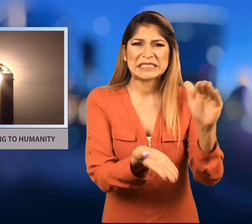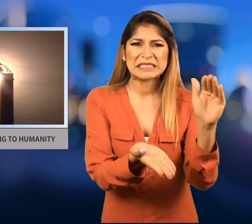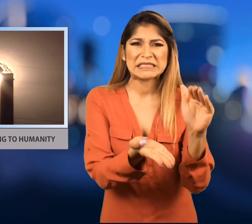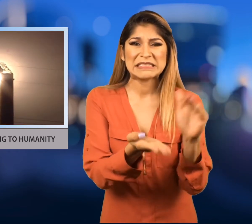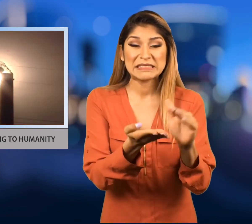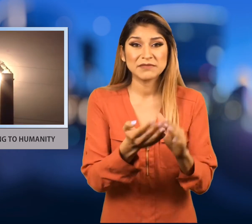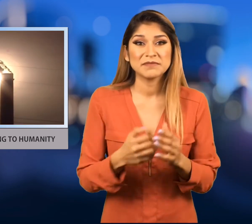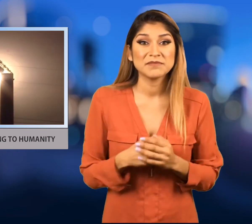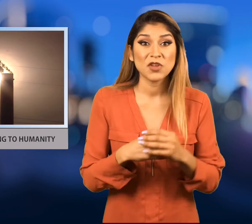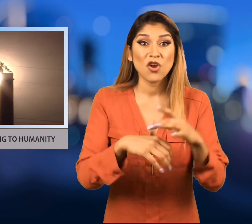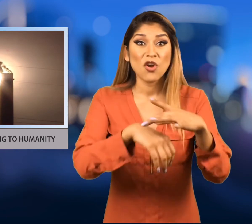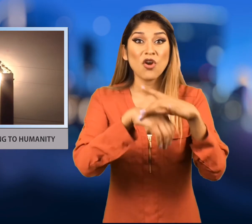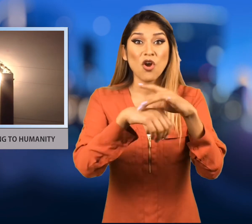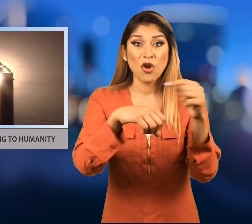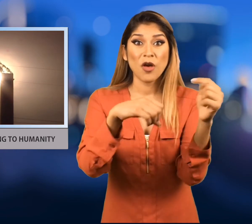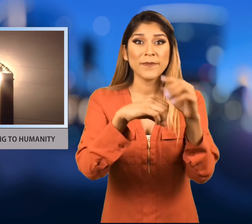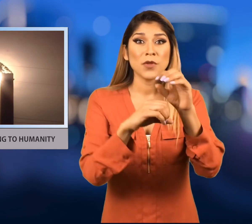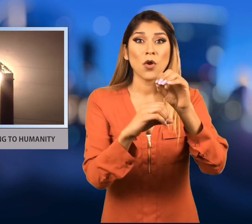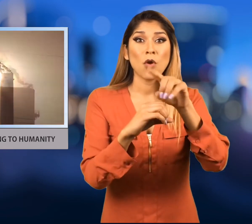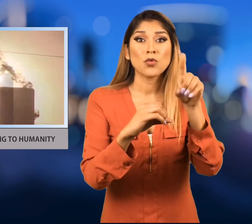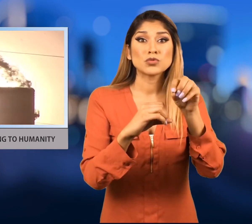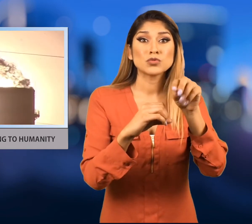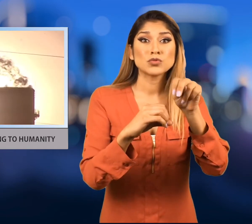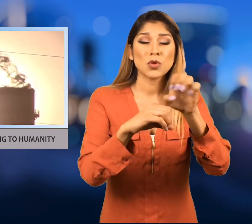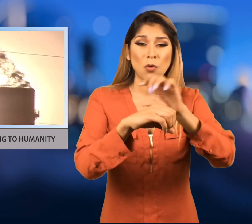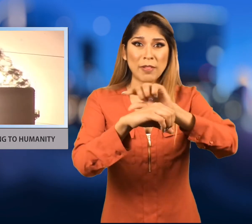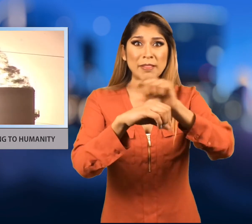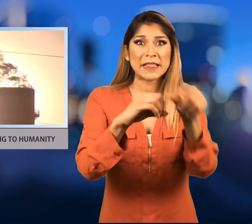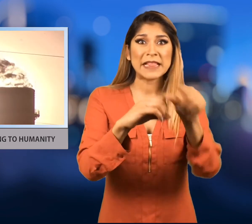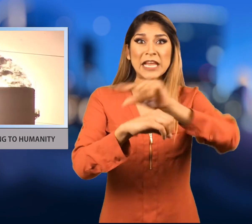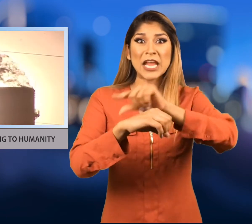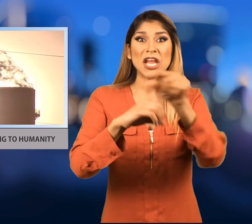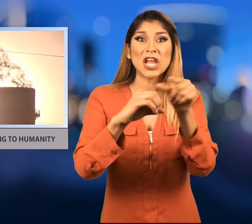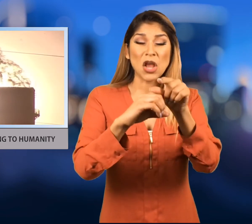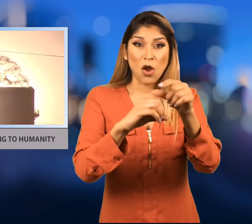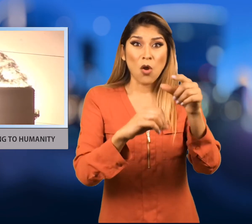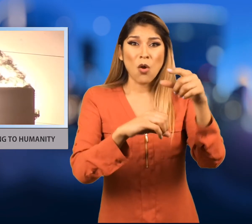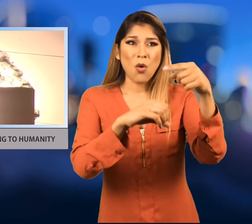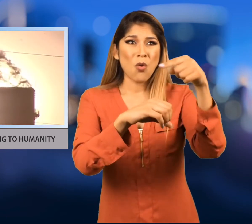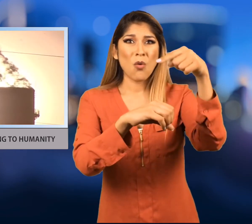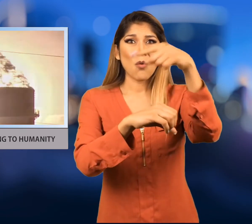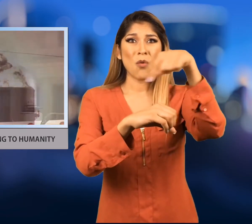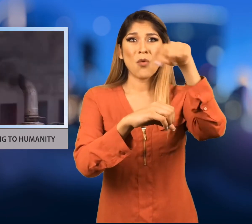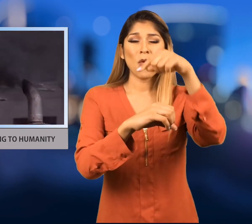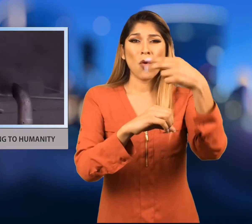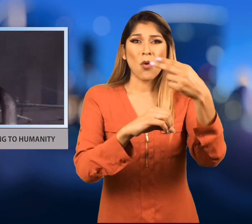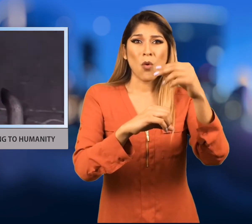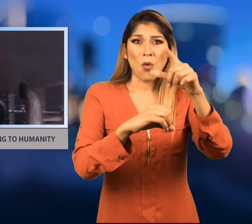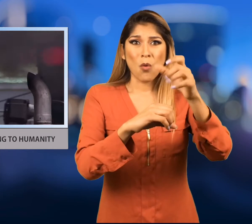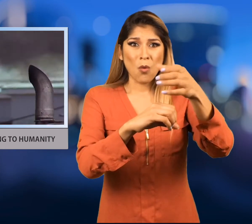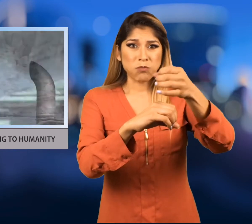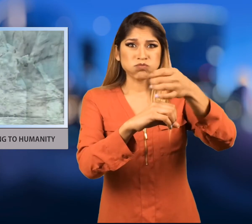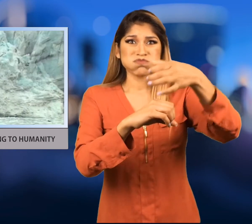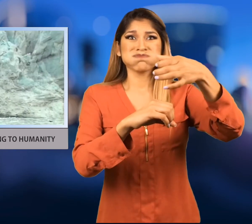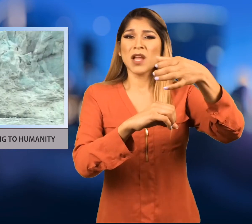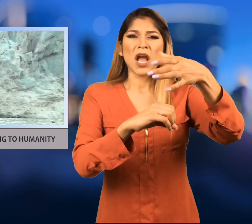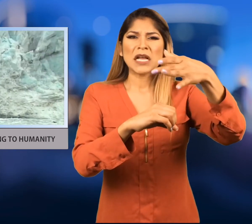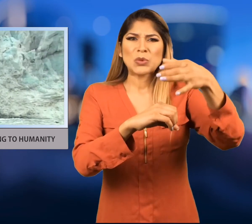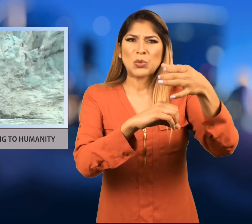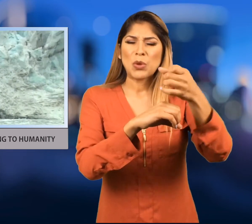is in shrinking the hole in the ozone layer.